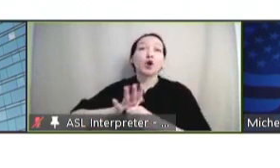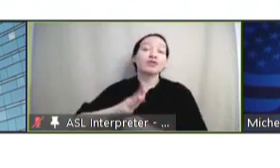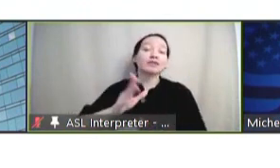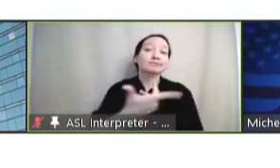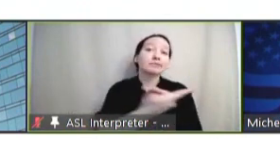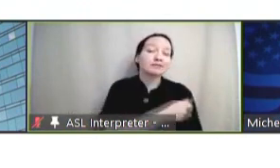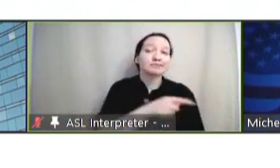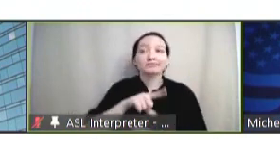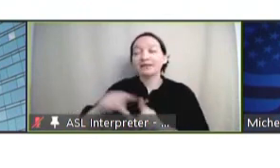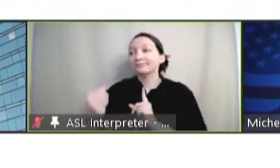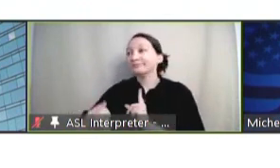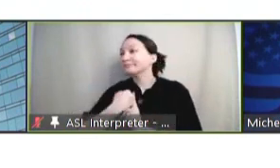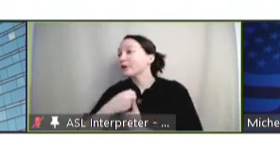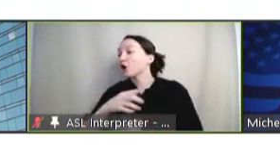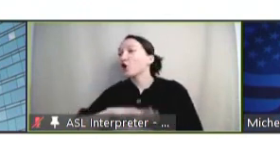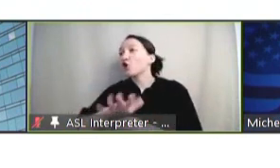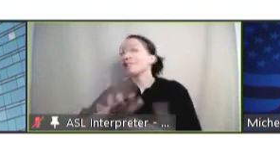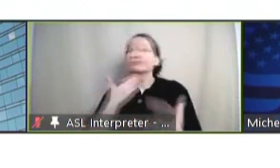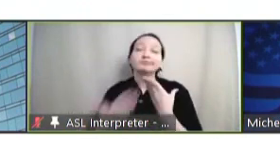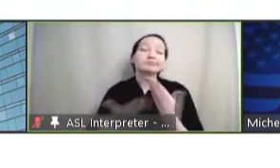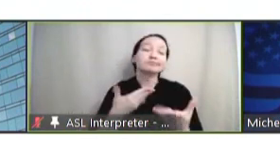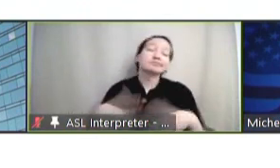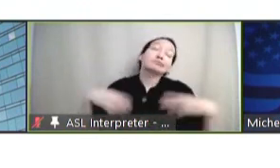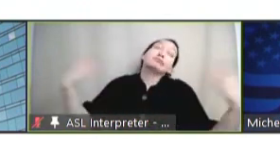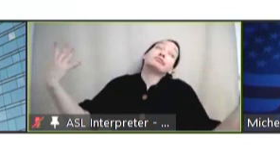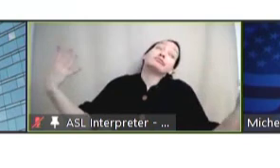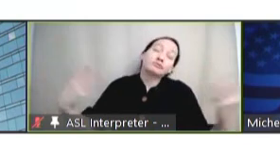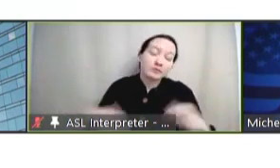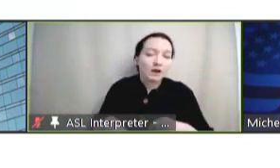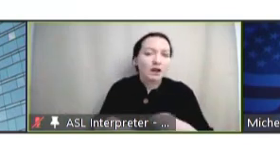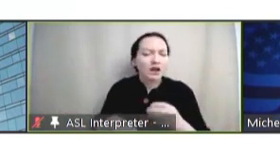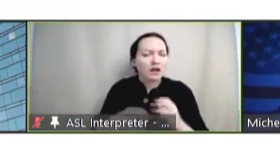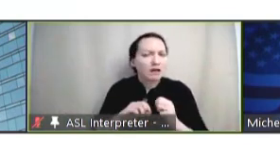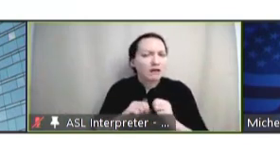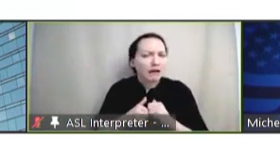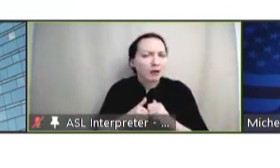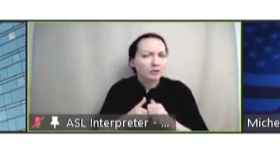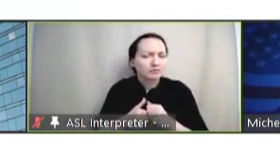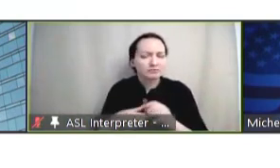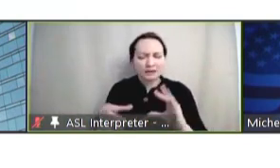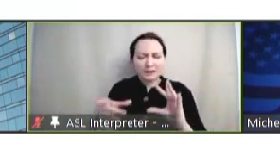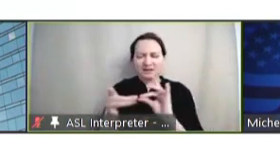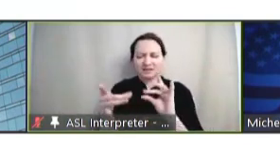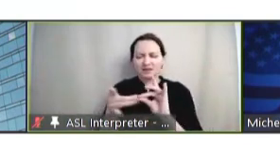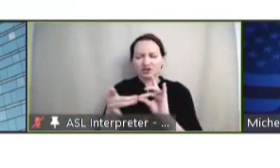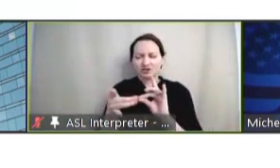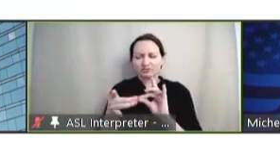I got COVID anyway. And so, is there a way to keep these messages that we're refining